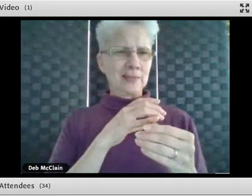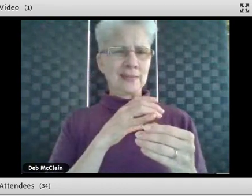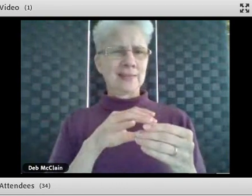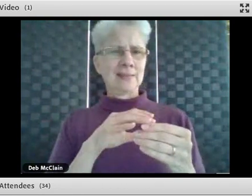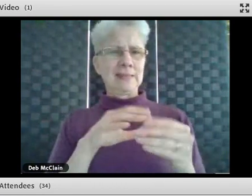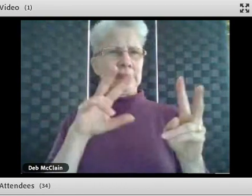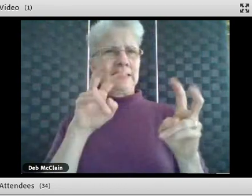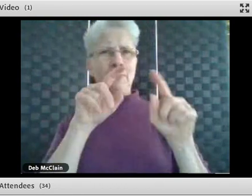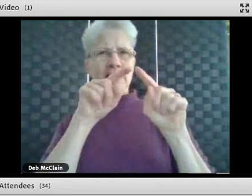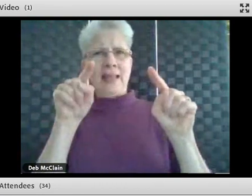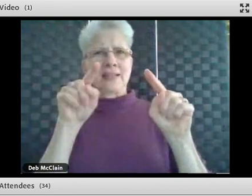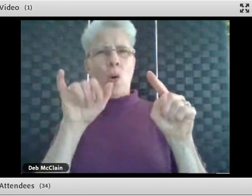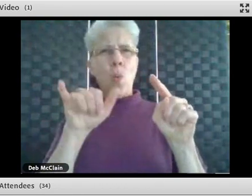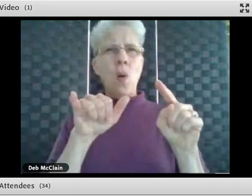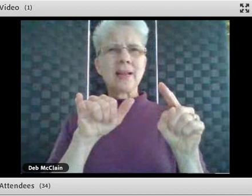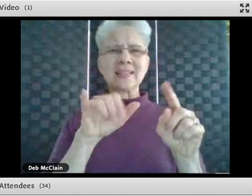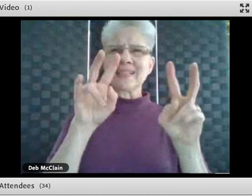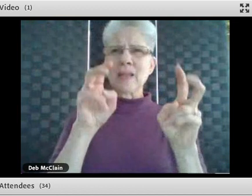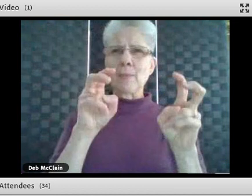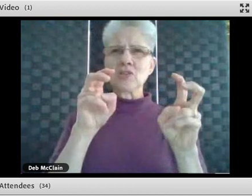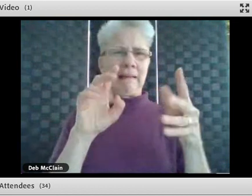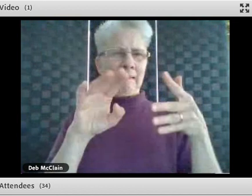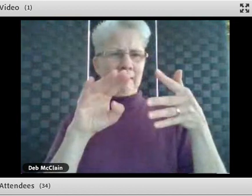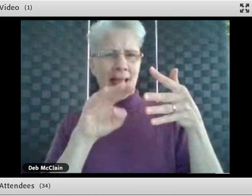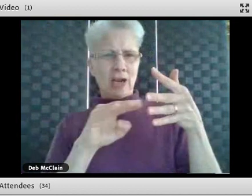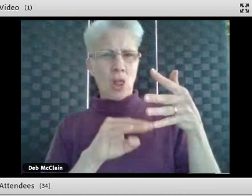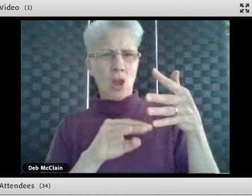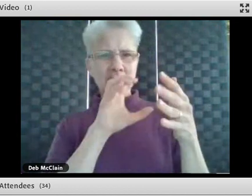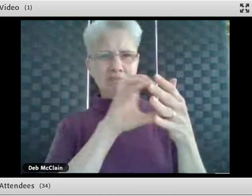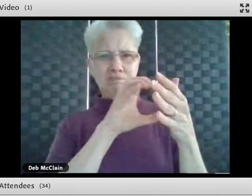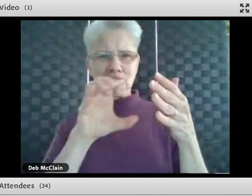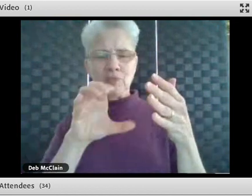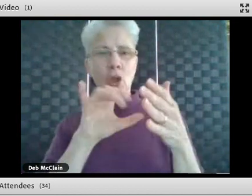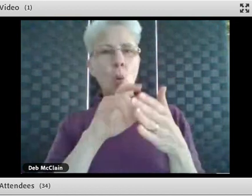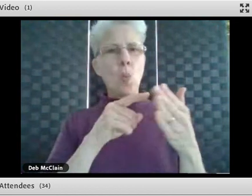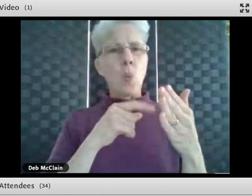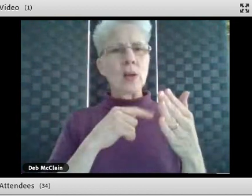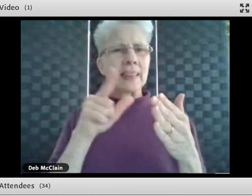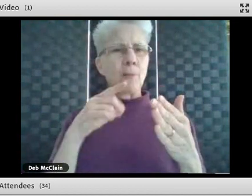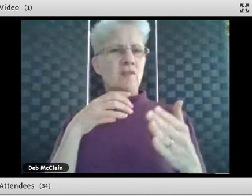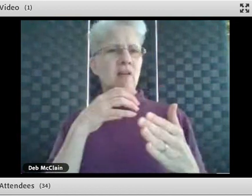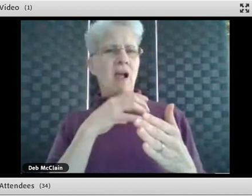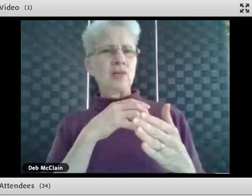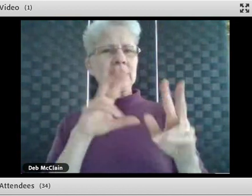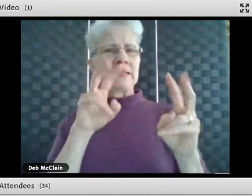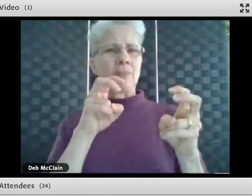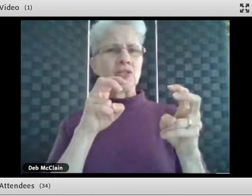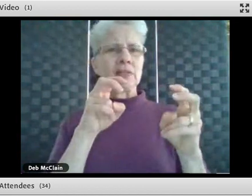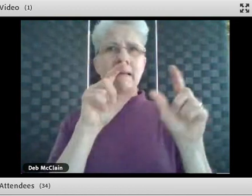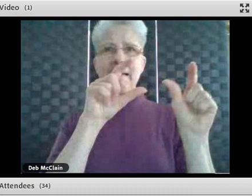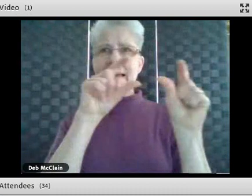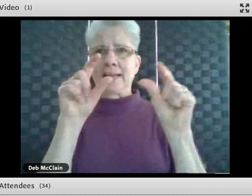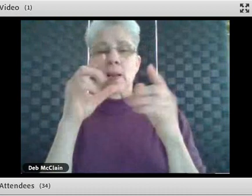What is subject cataloging? All right, so -- Which is what Library of Congress Subject Headings is part of, what it is,